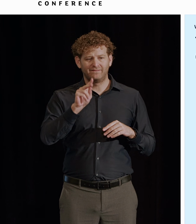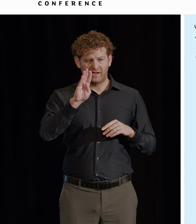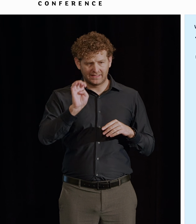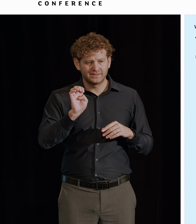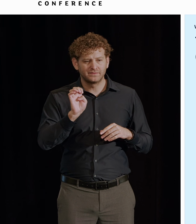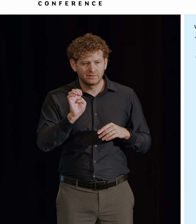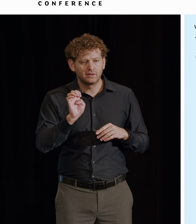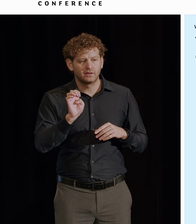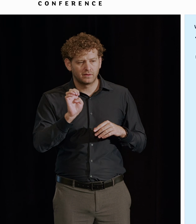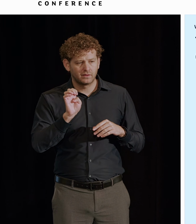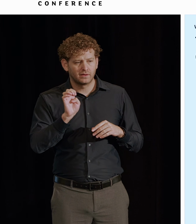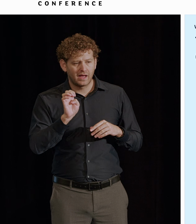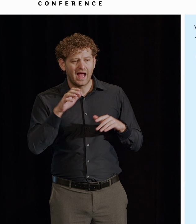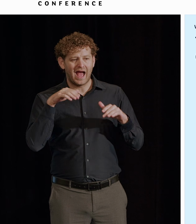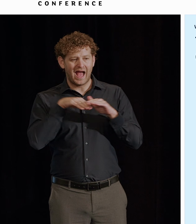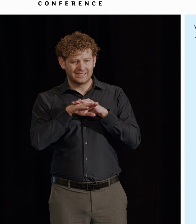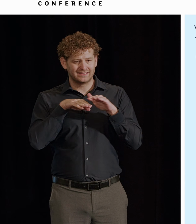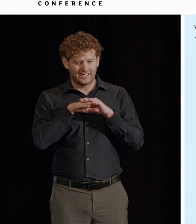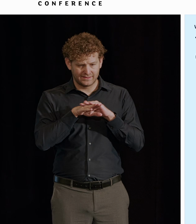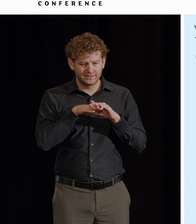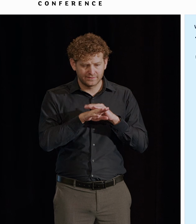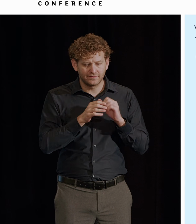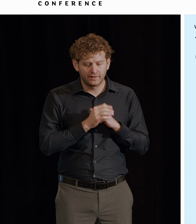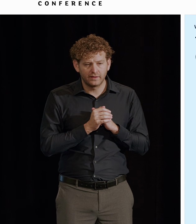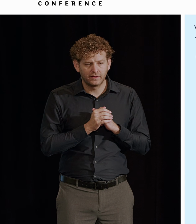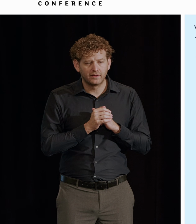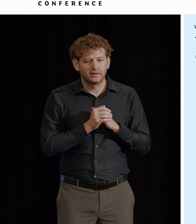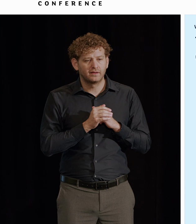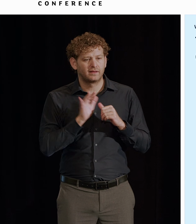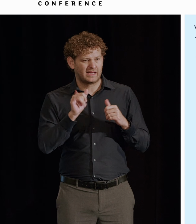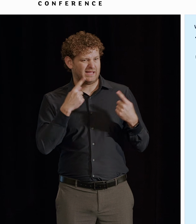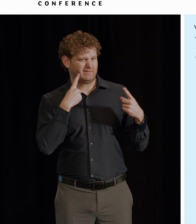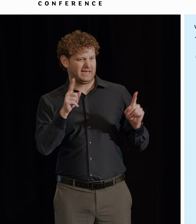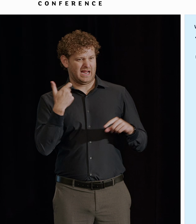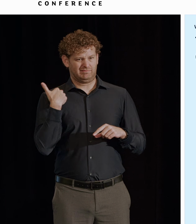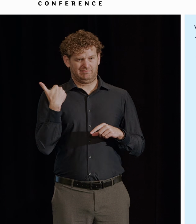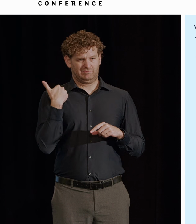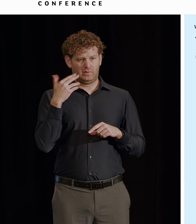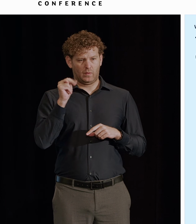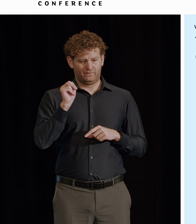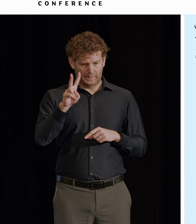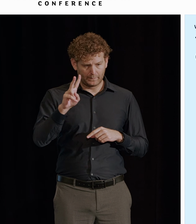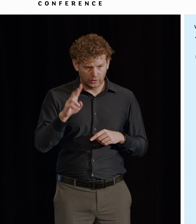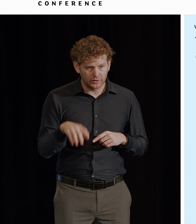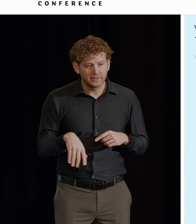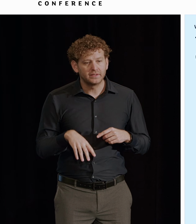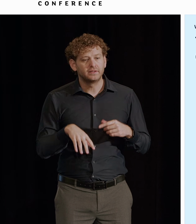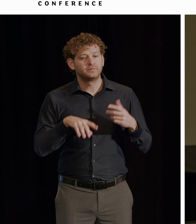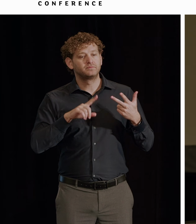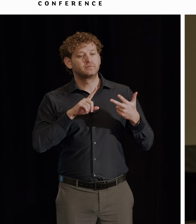And the excitement and interest from the developer community has been tremendous.